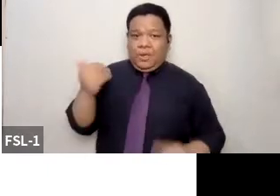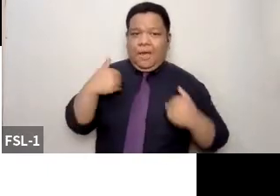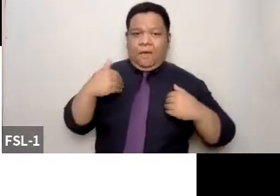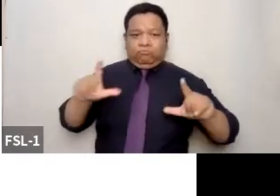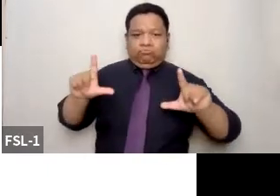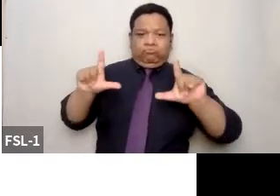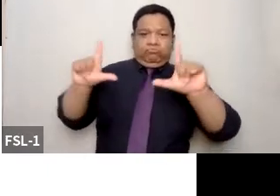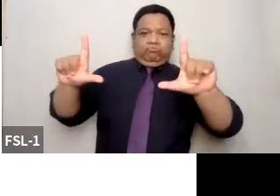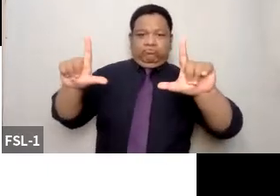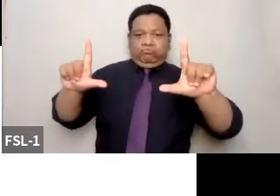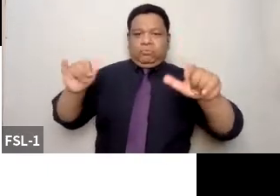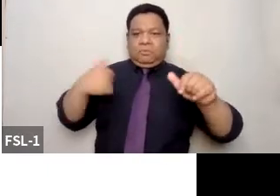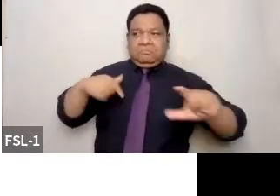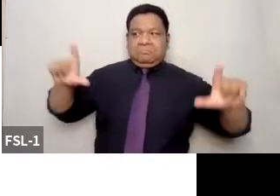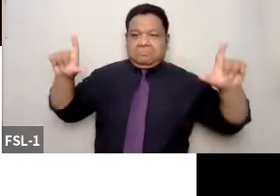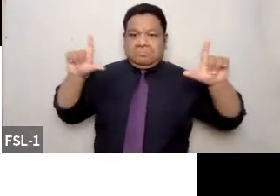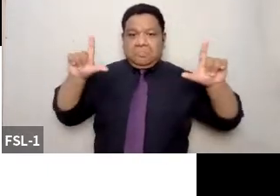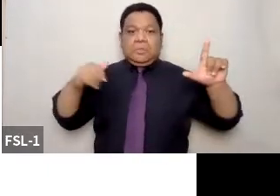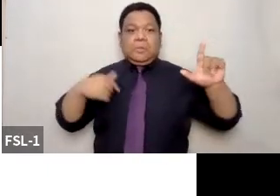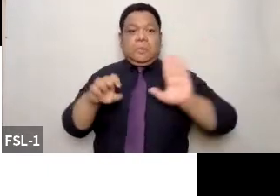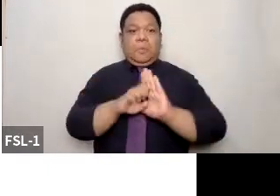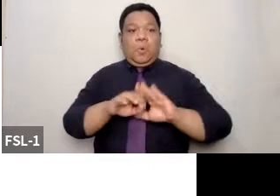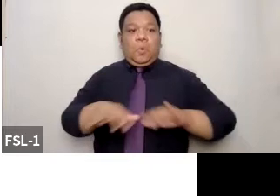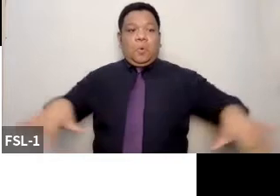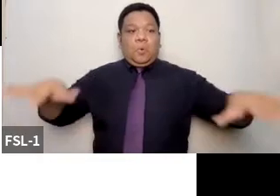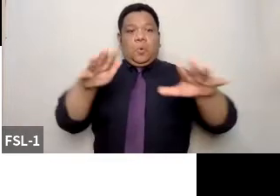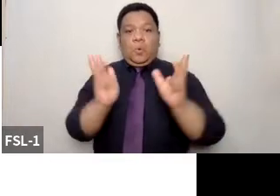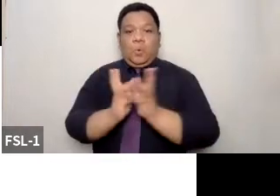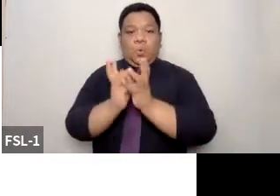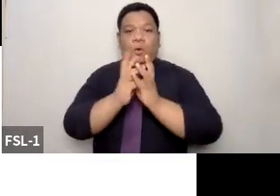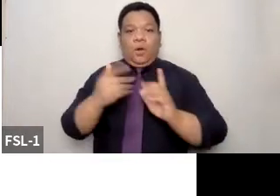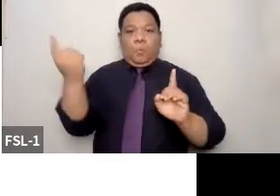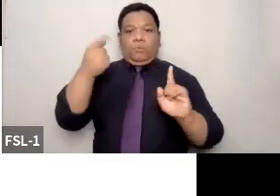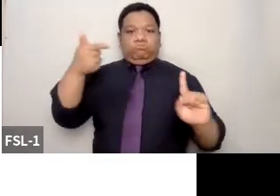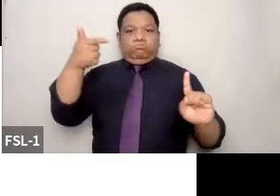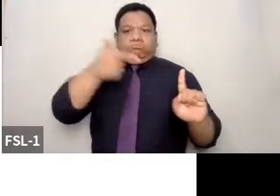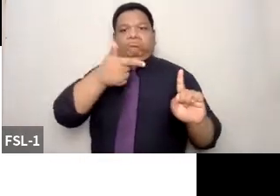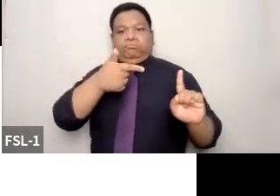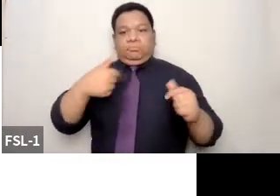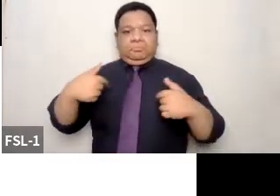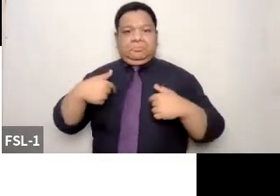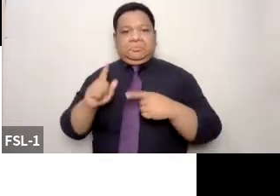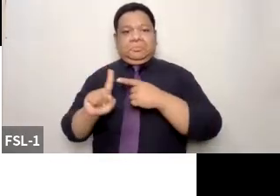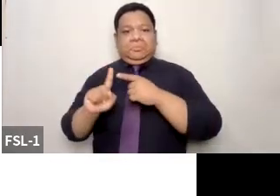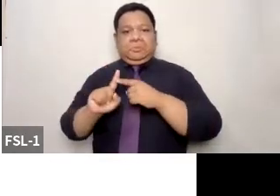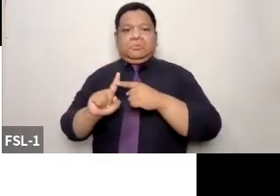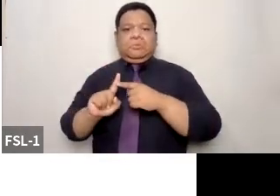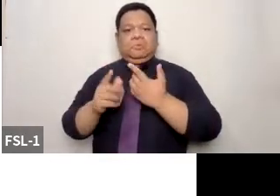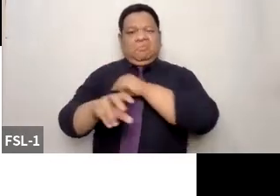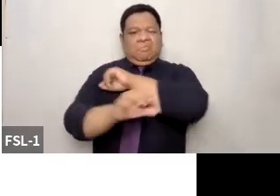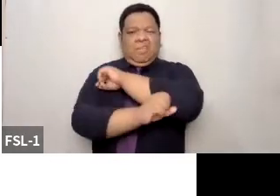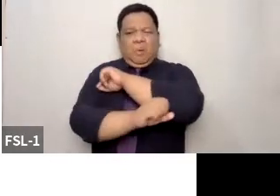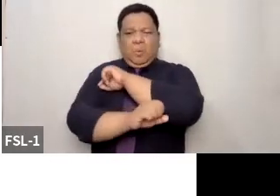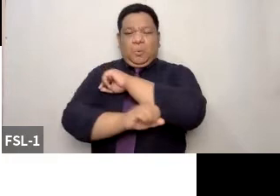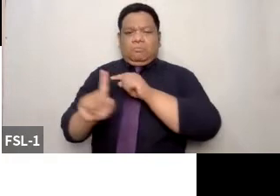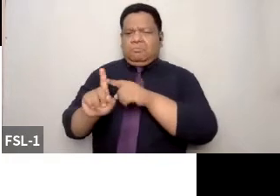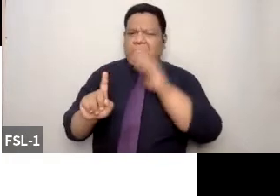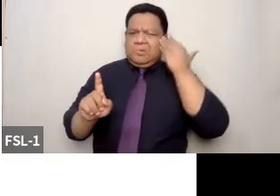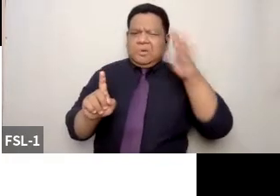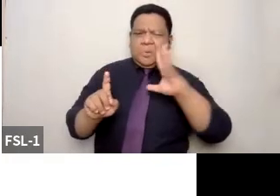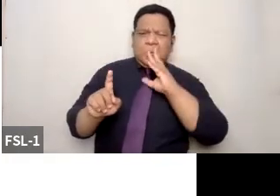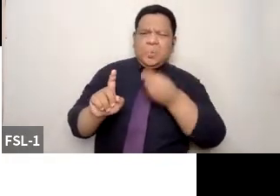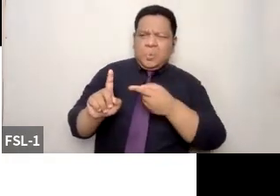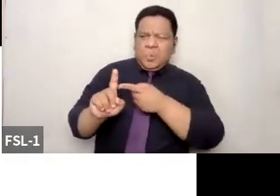For example, you have a hold-upper or shoplifter in your community but you don’t know him because there are no signs.